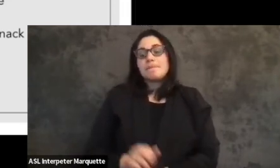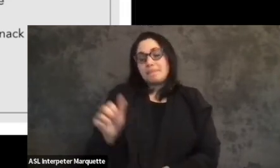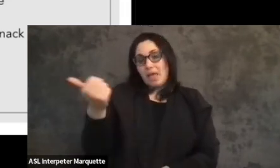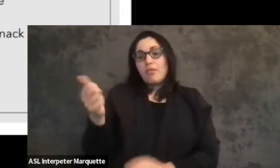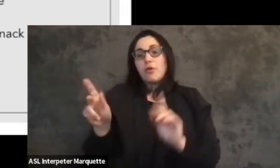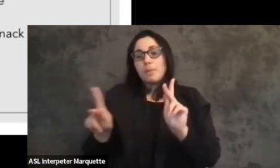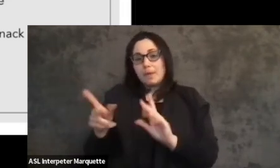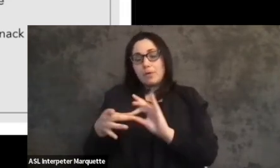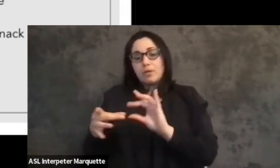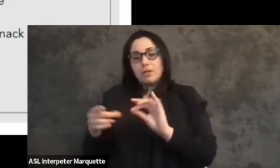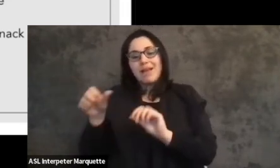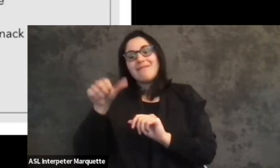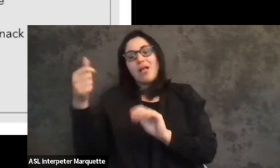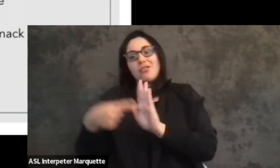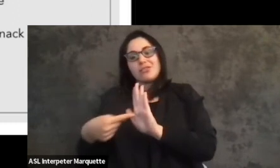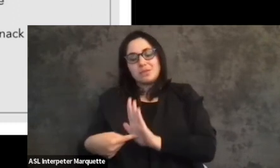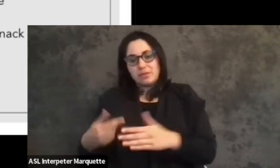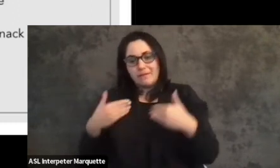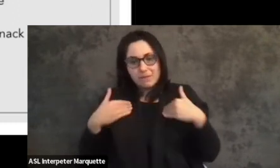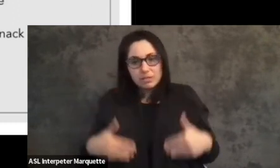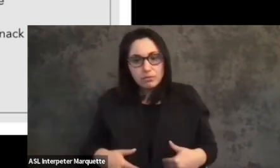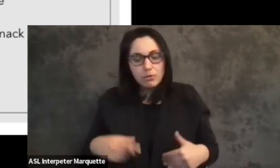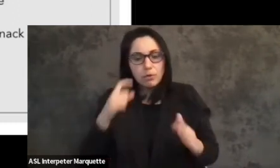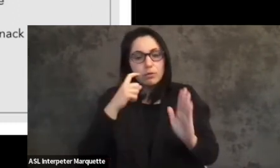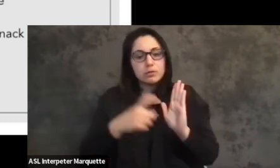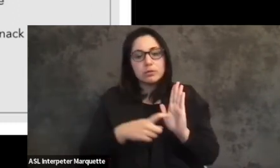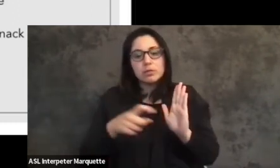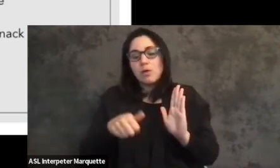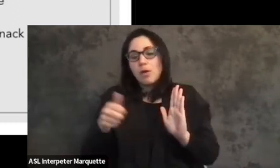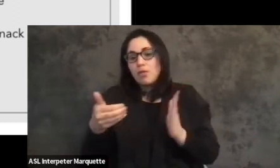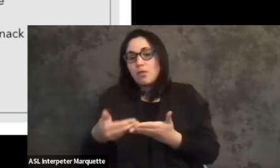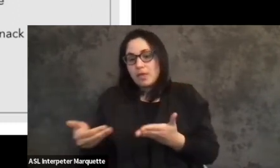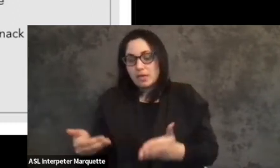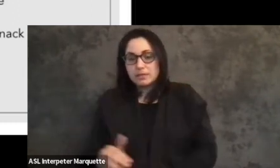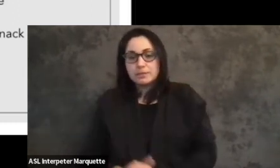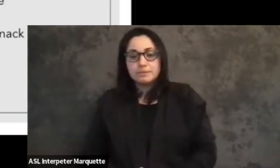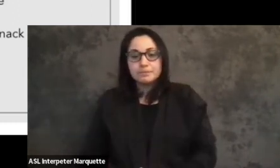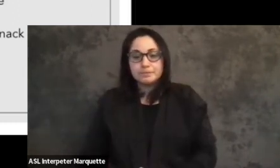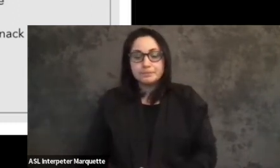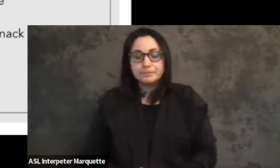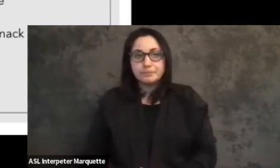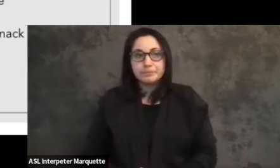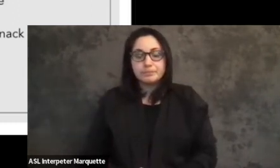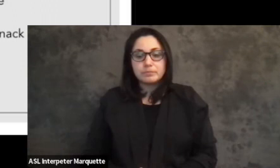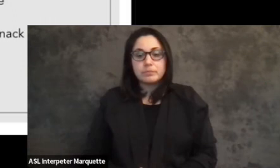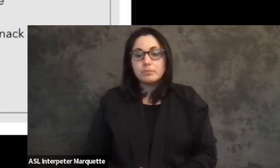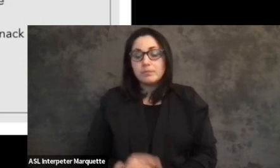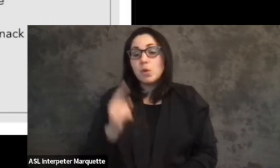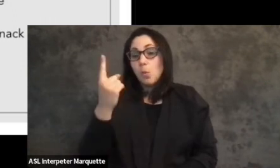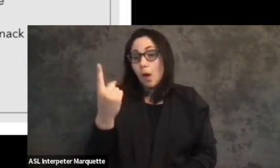in a funny way. As it was mentioned earlier, there are other symptoms besides physical